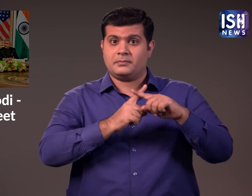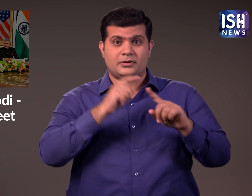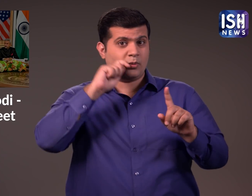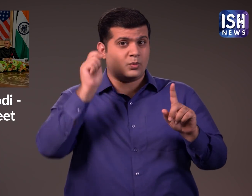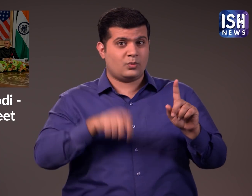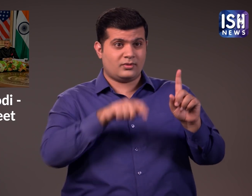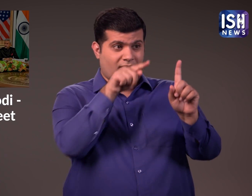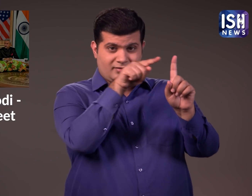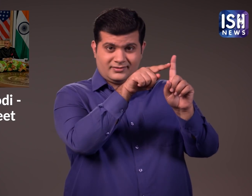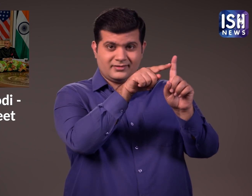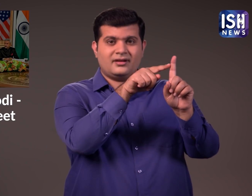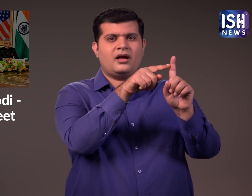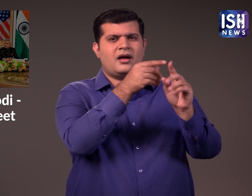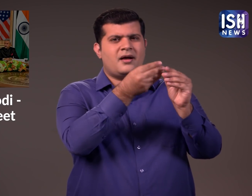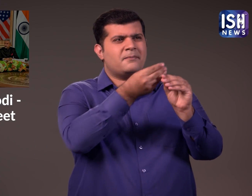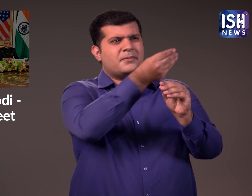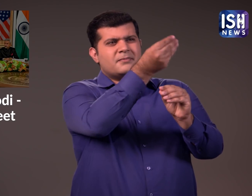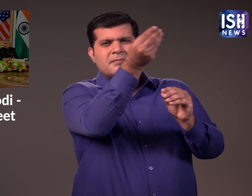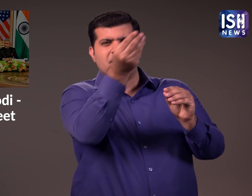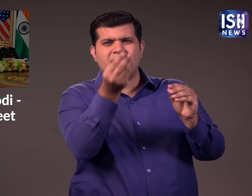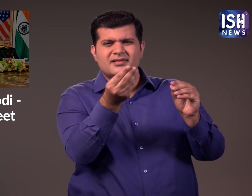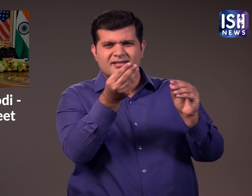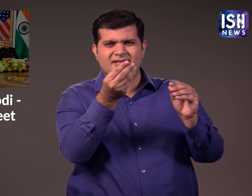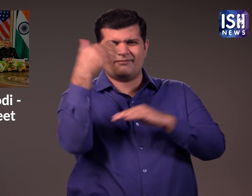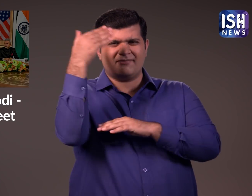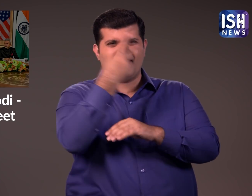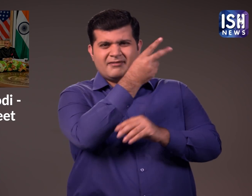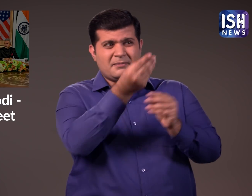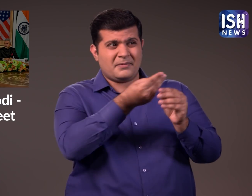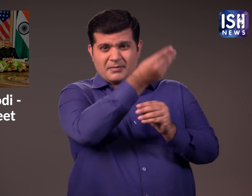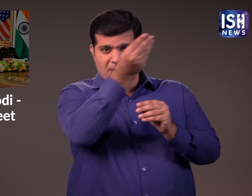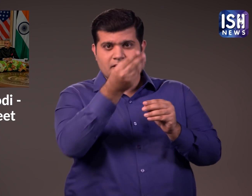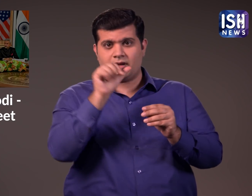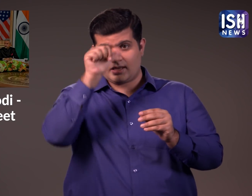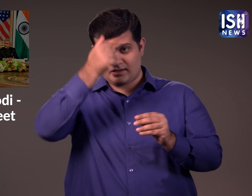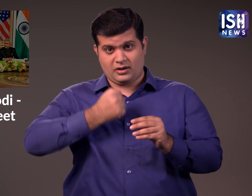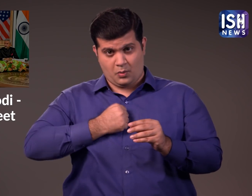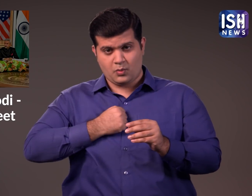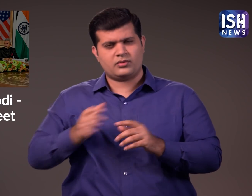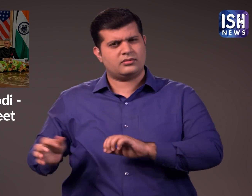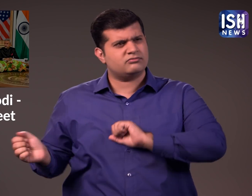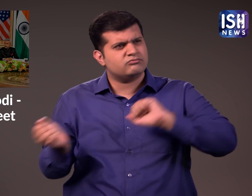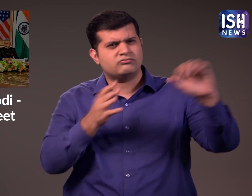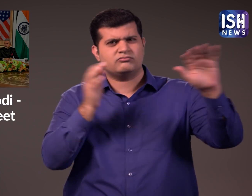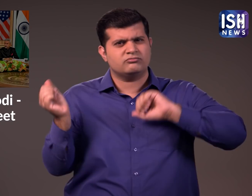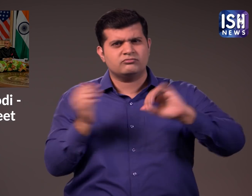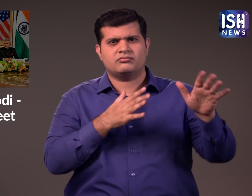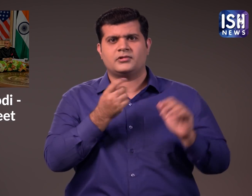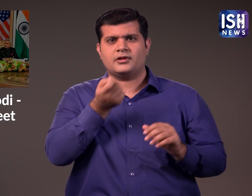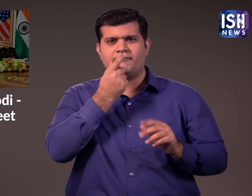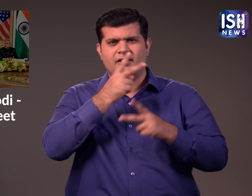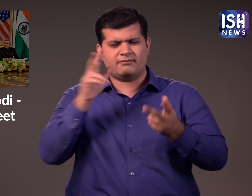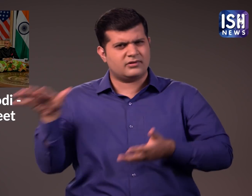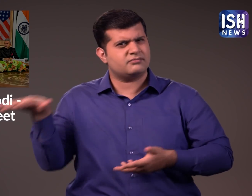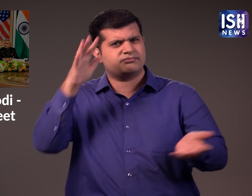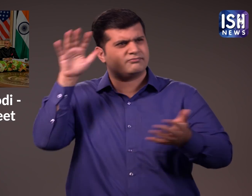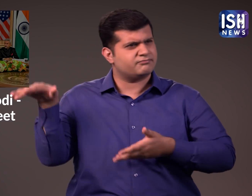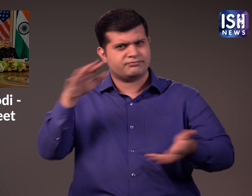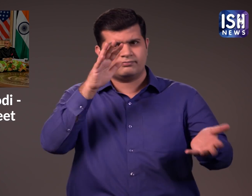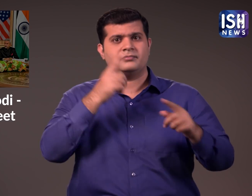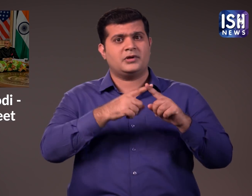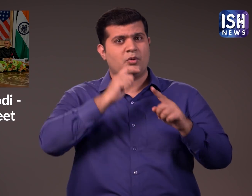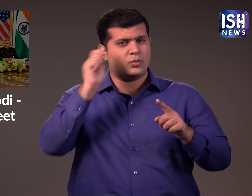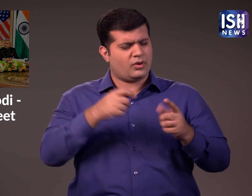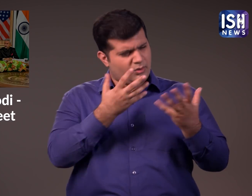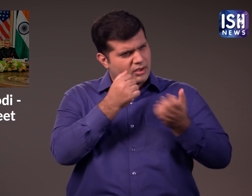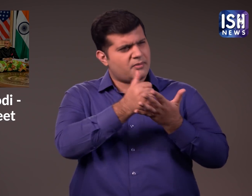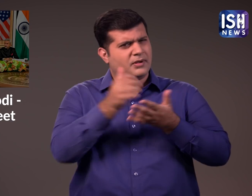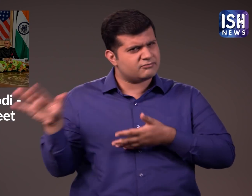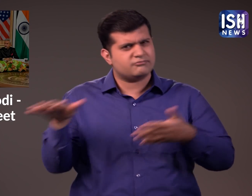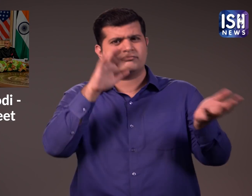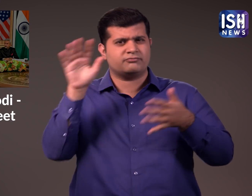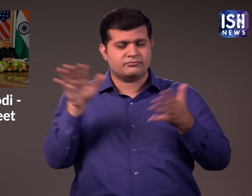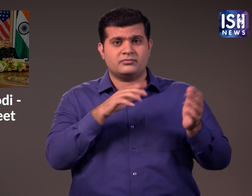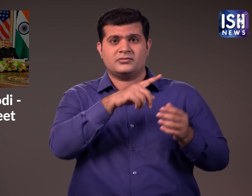We have sent medicines and other relief materials to Ukraine and its neighbouring countries.